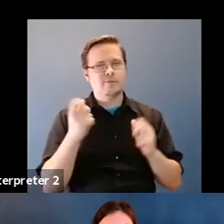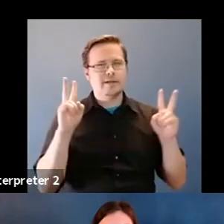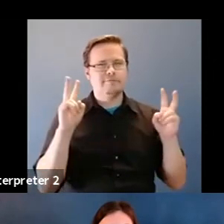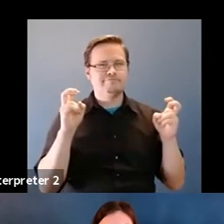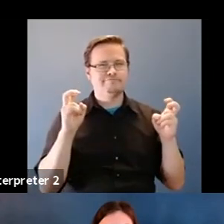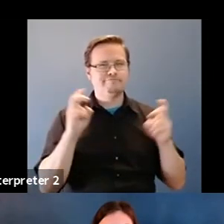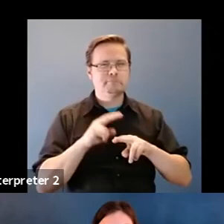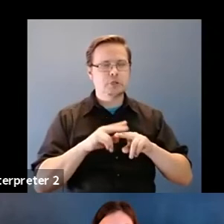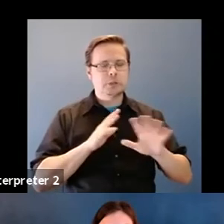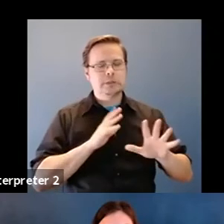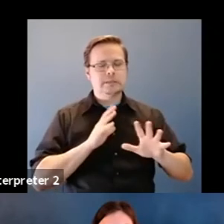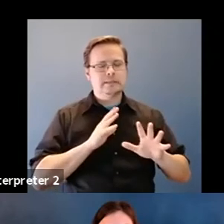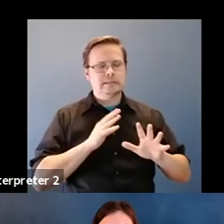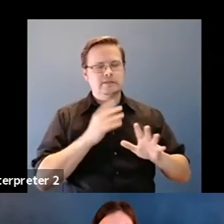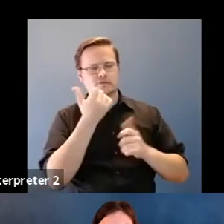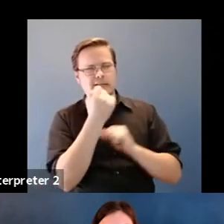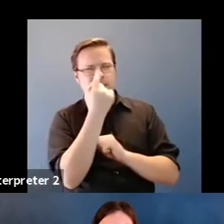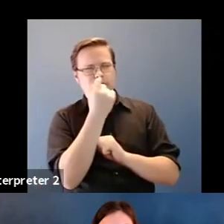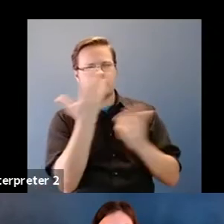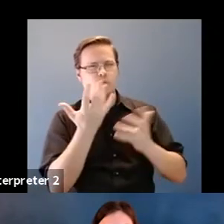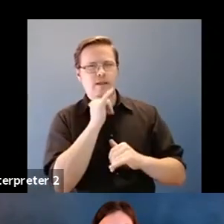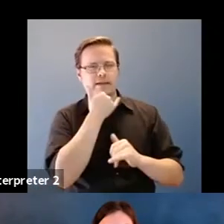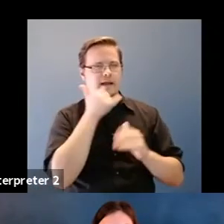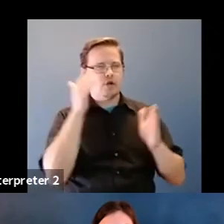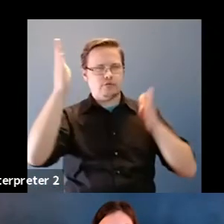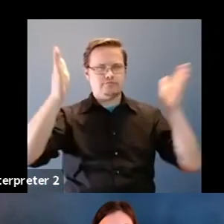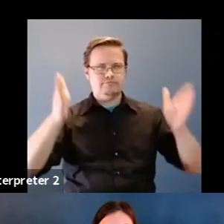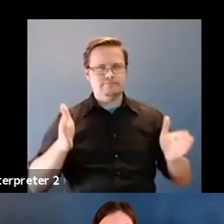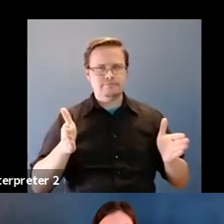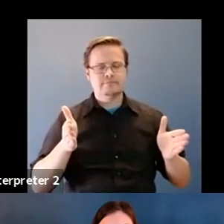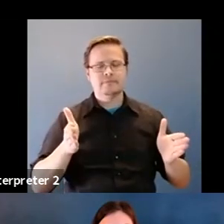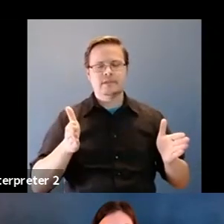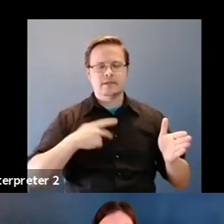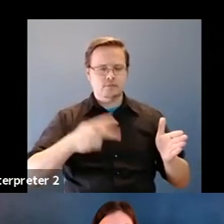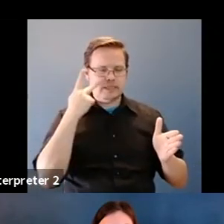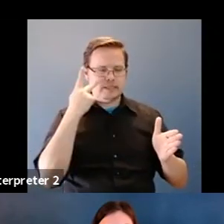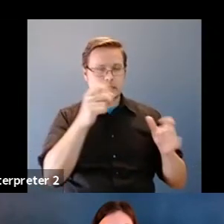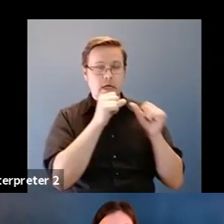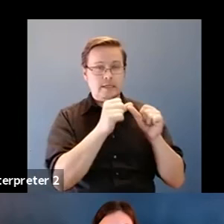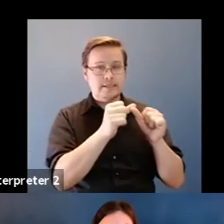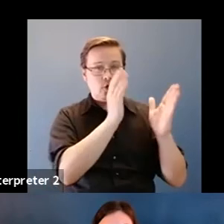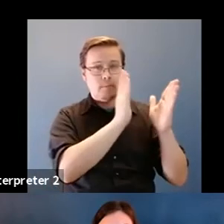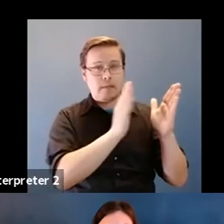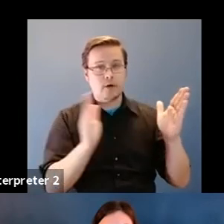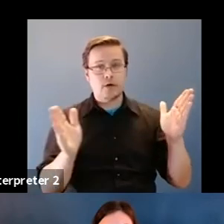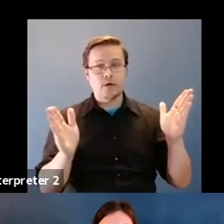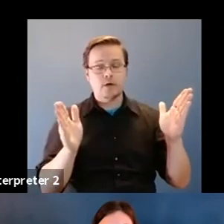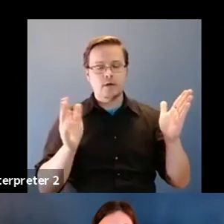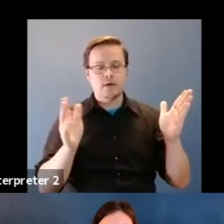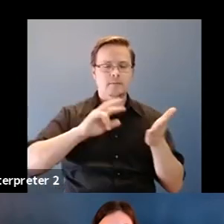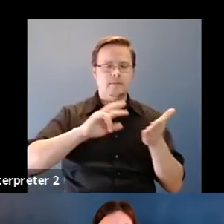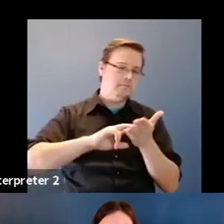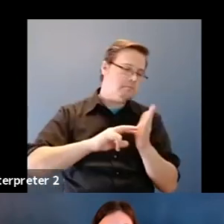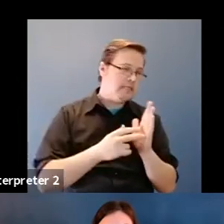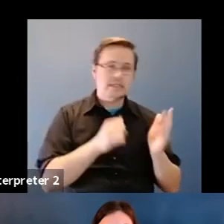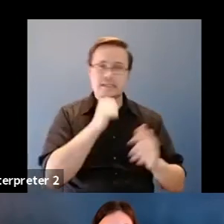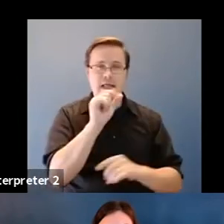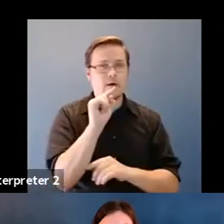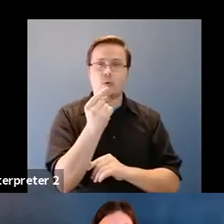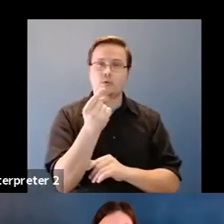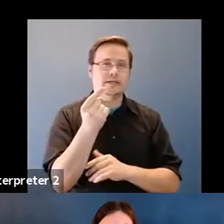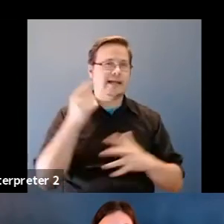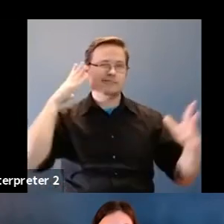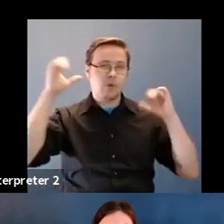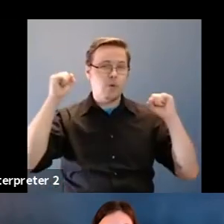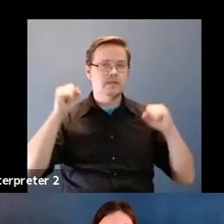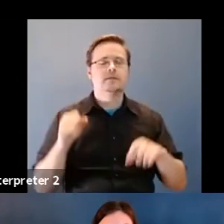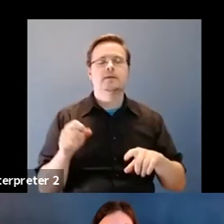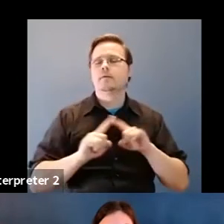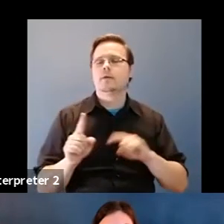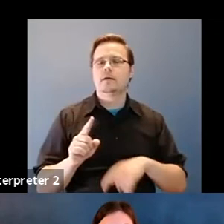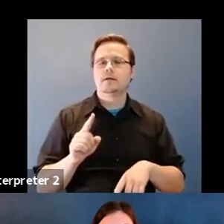Martin Wattenberg: What the error bars are in some sense, the fact that we do see sort of a consistent pattern, I think, indicates that it's not just noise but it's that's actually a very good good catch on that.